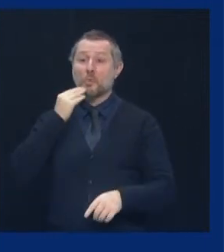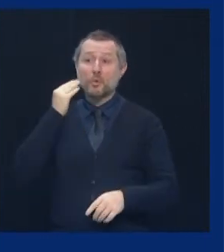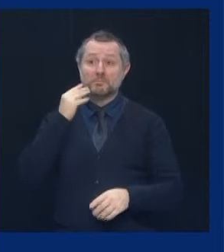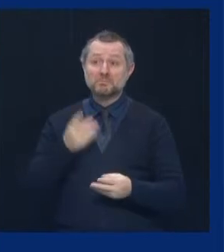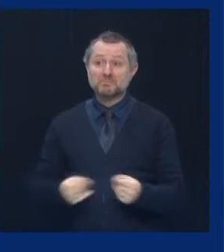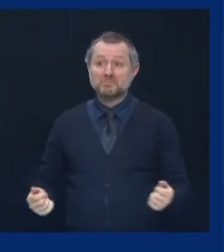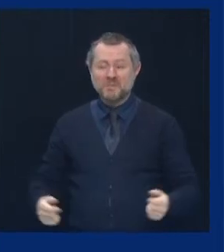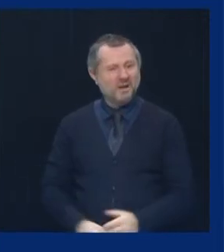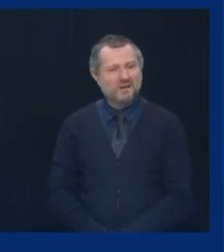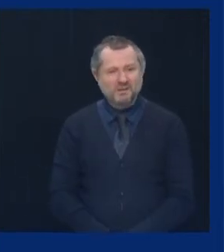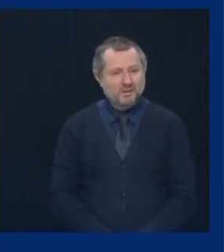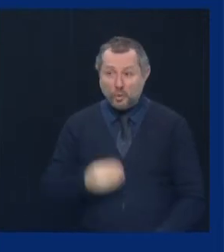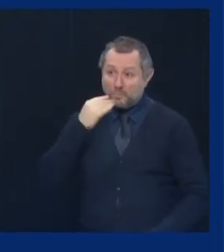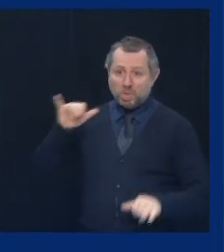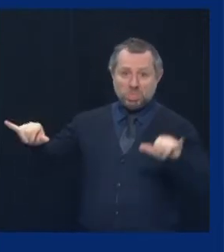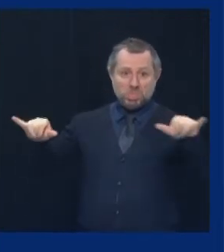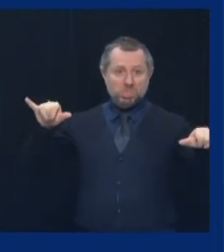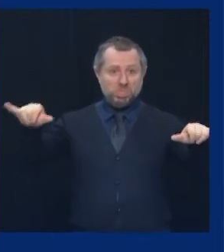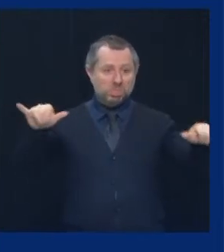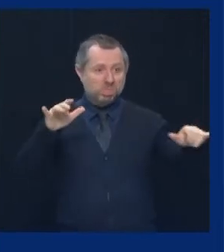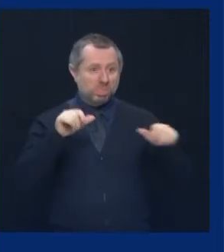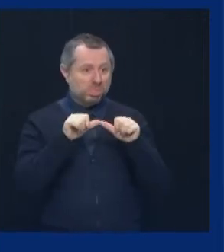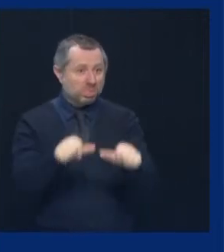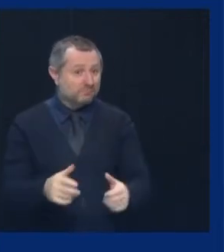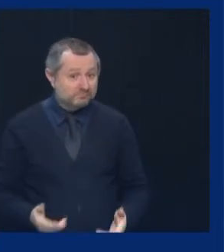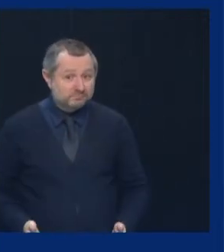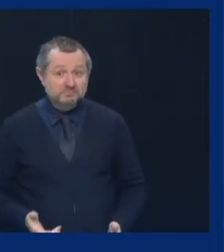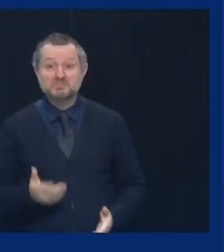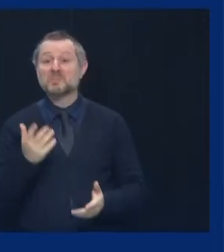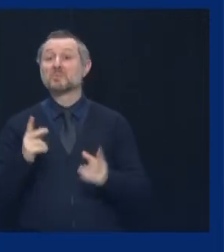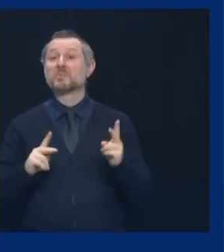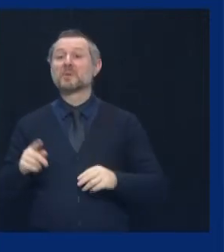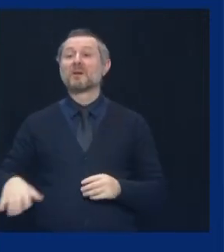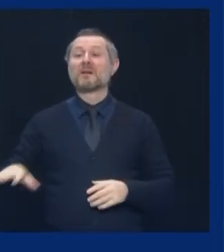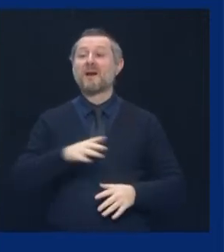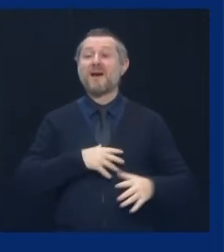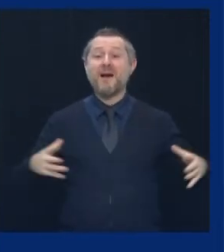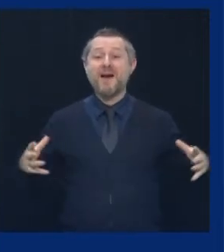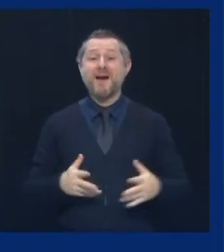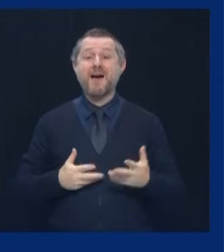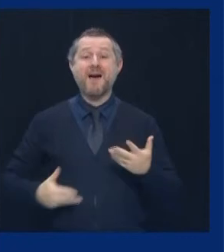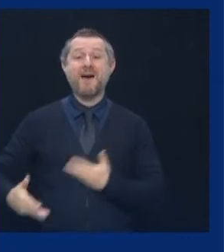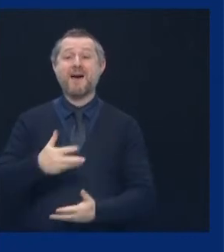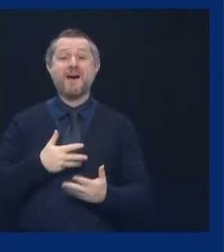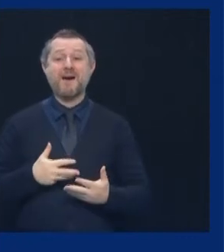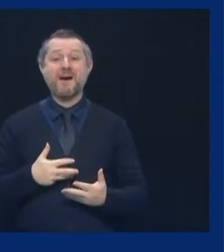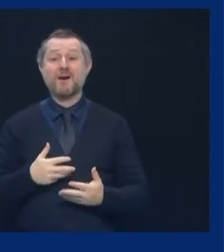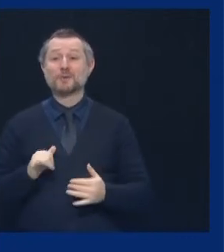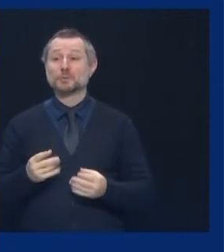NICK. THE WORK FROM HOME DOESN'T GO